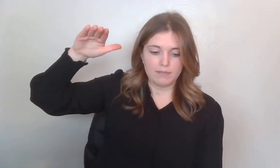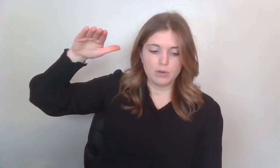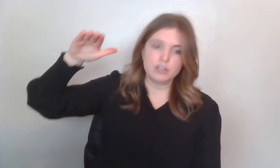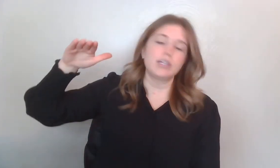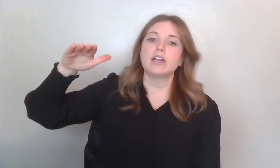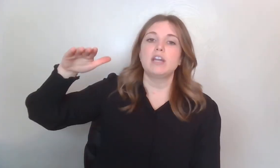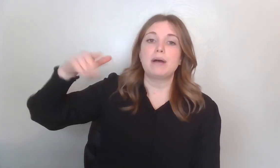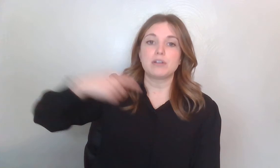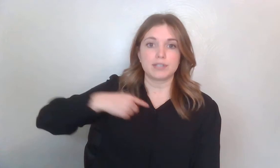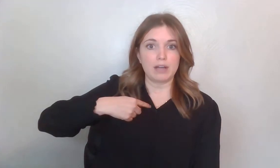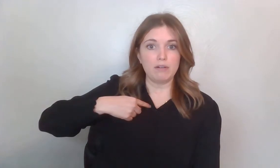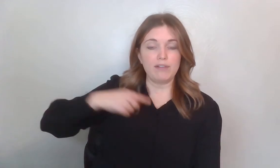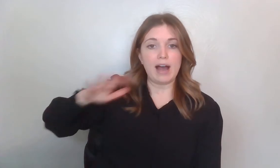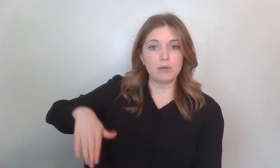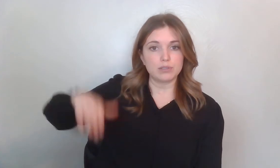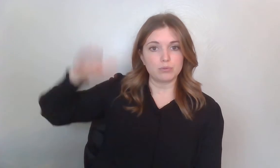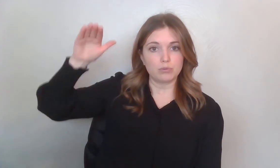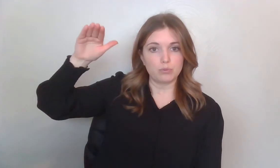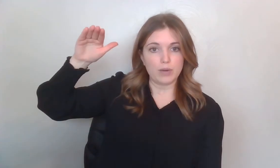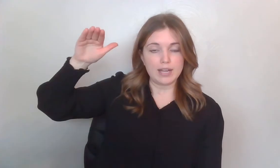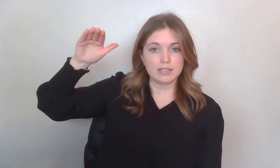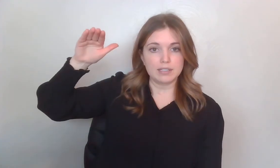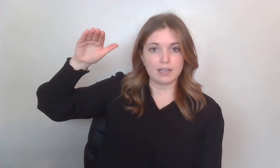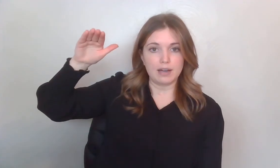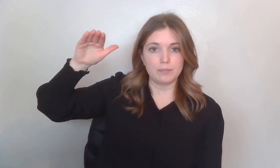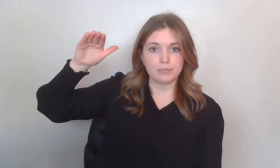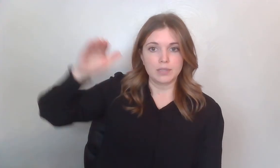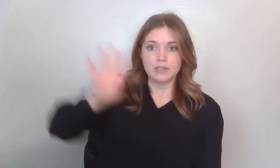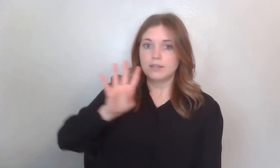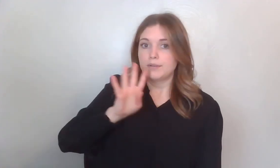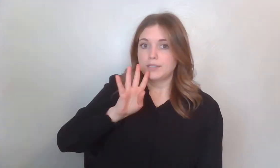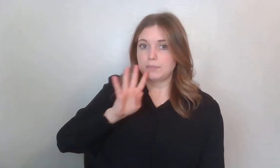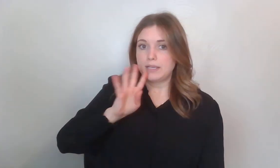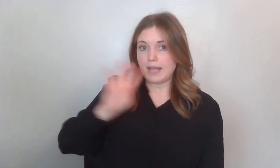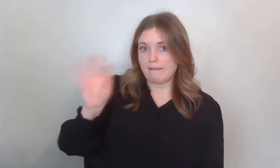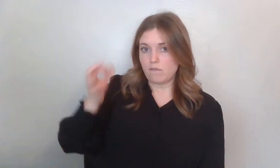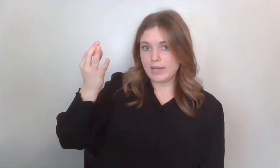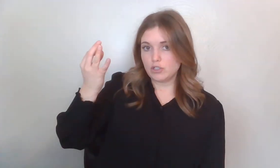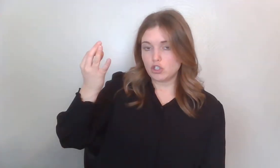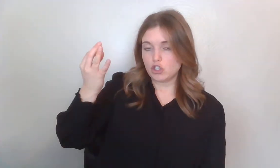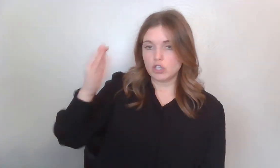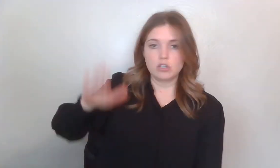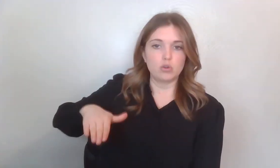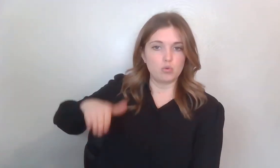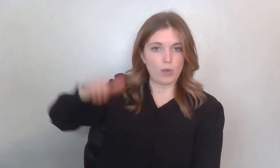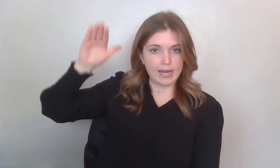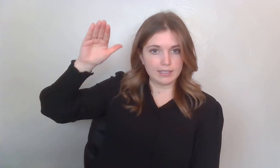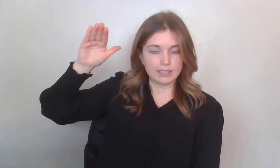If you were just talking about yourself, I was RAISED SPEAKING FRENCH. RAISED